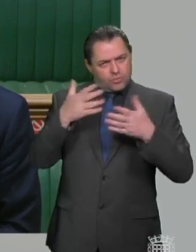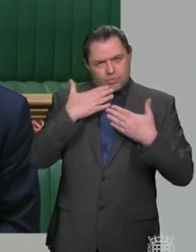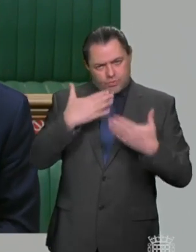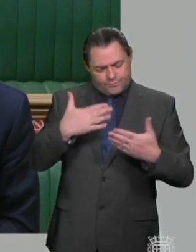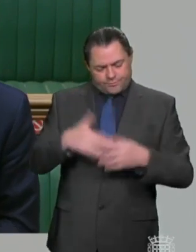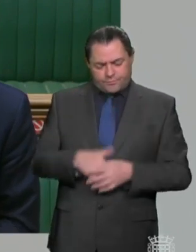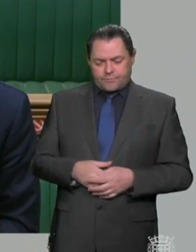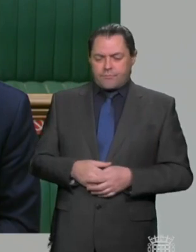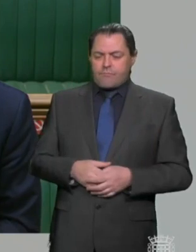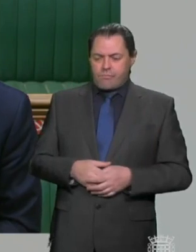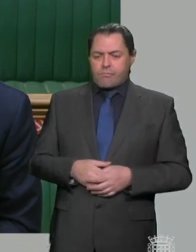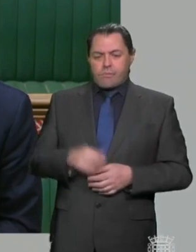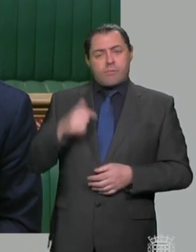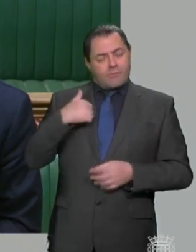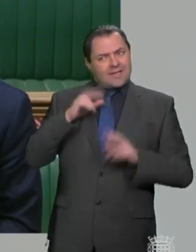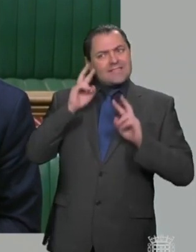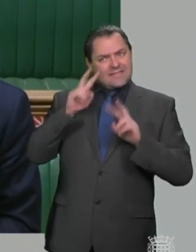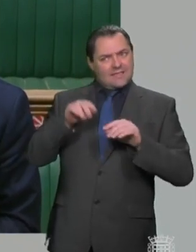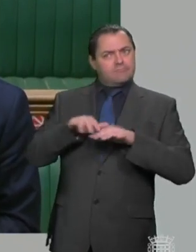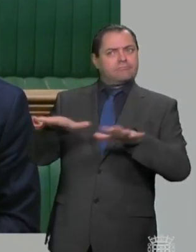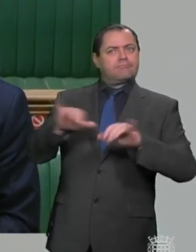I am proud that under this Government we are seeing the biggest increase for 15 years in